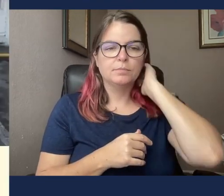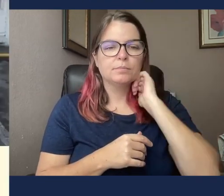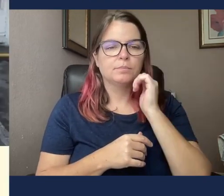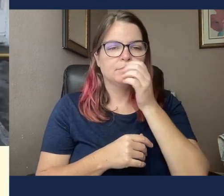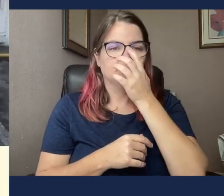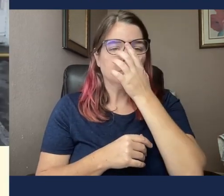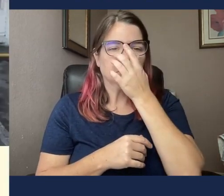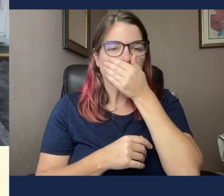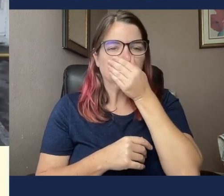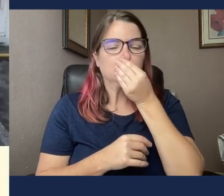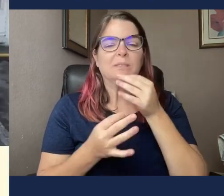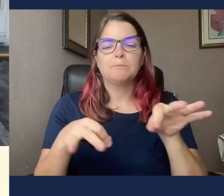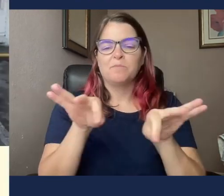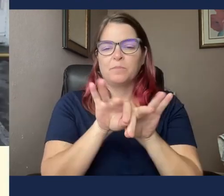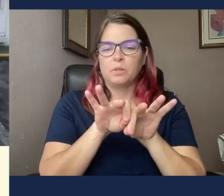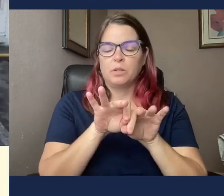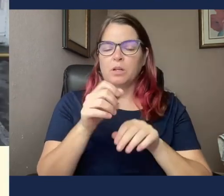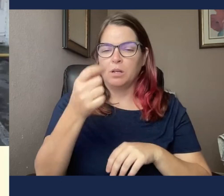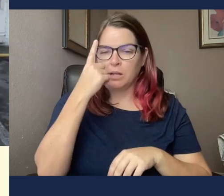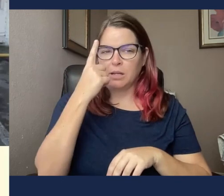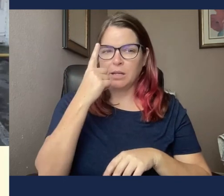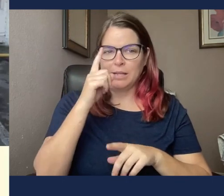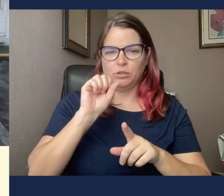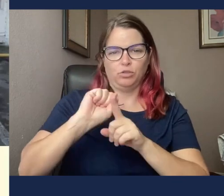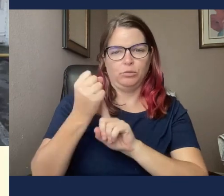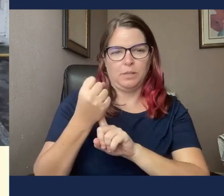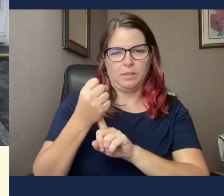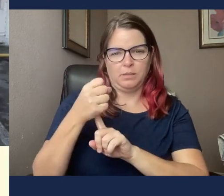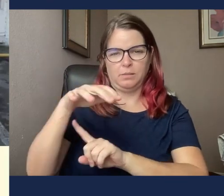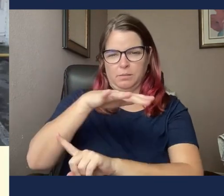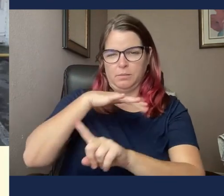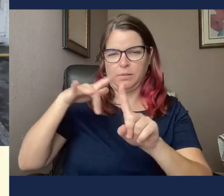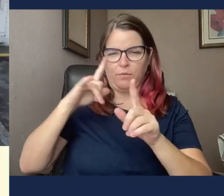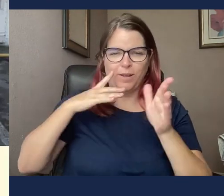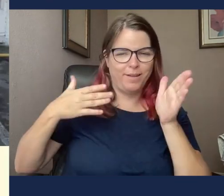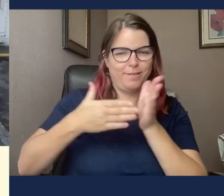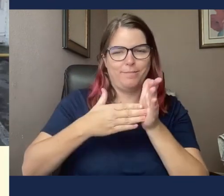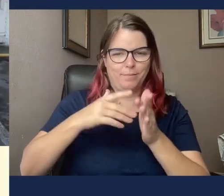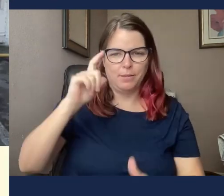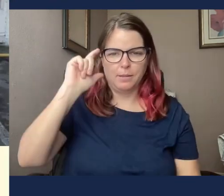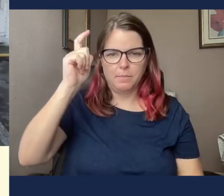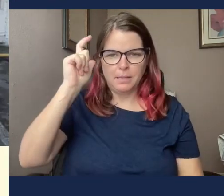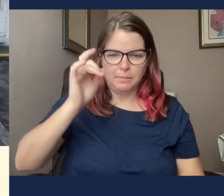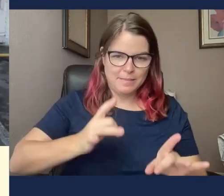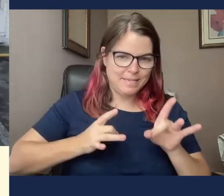a far right government that government that continues to fight against them, with the help of far right Indian nationalist groups. That's all